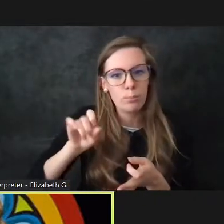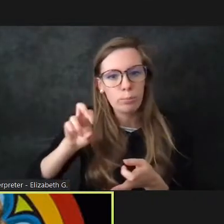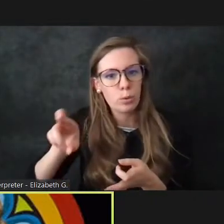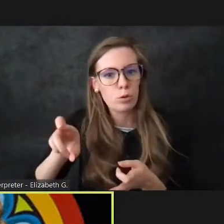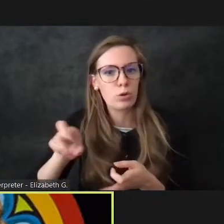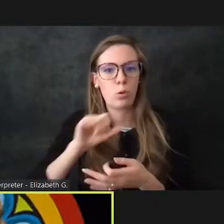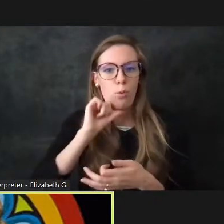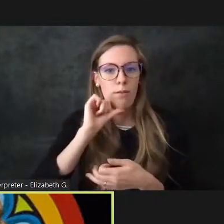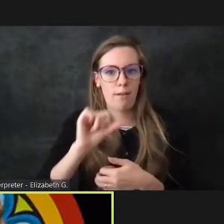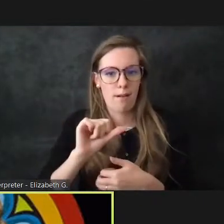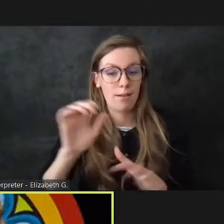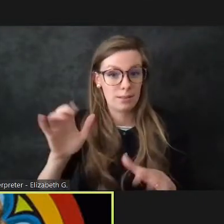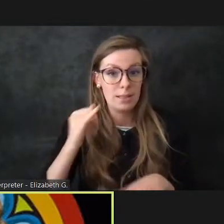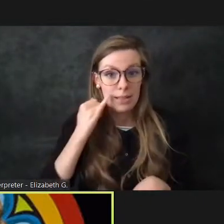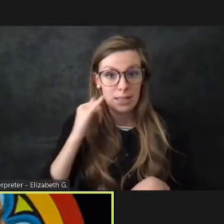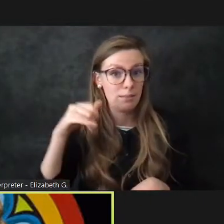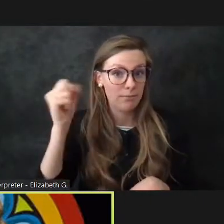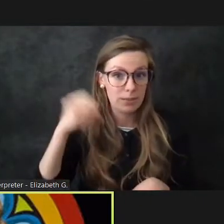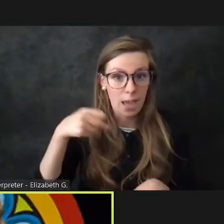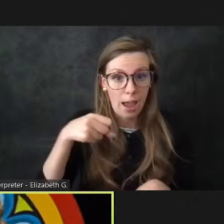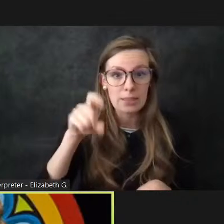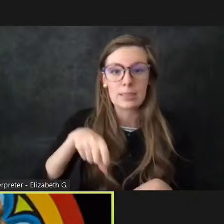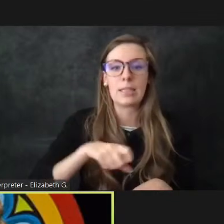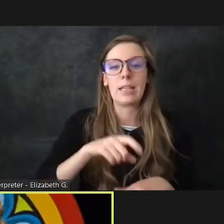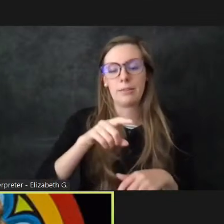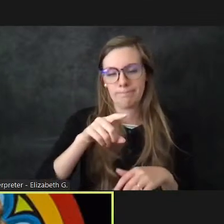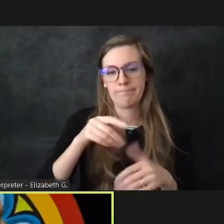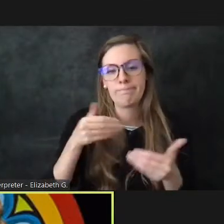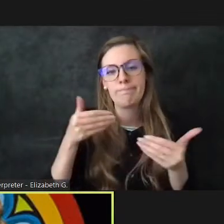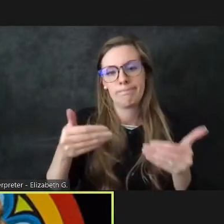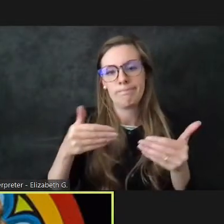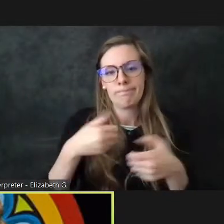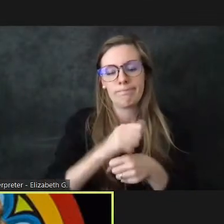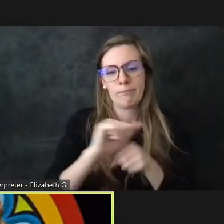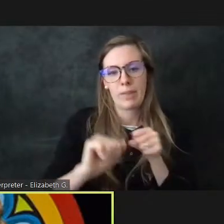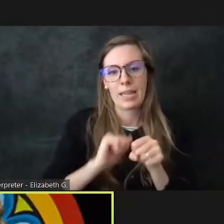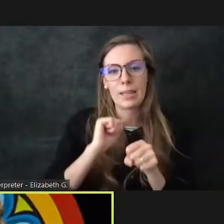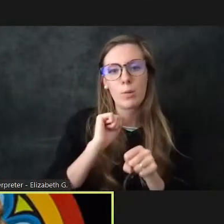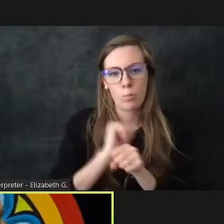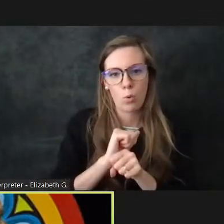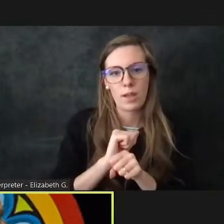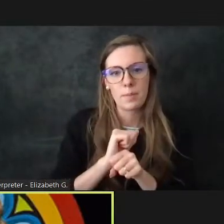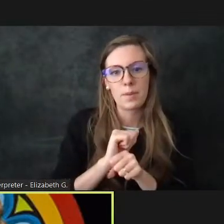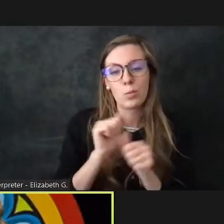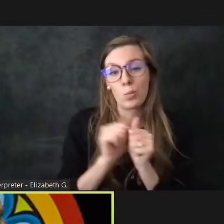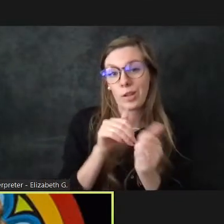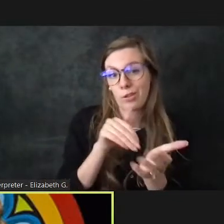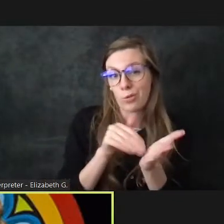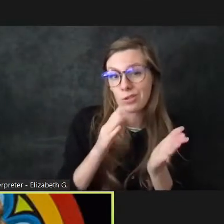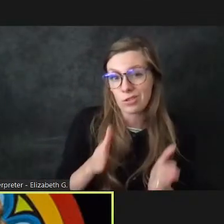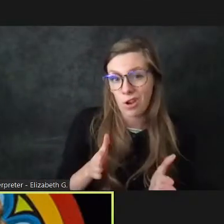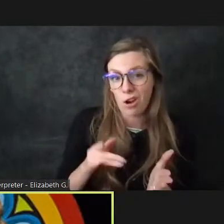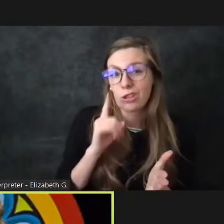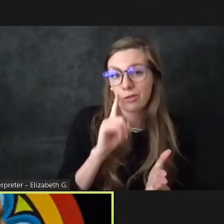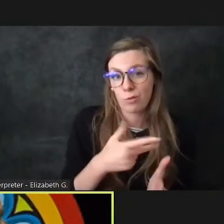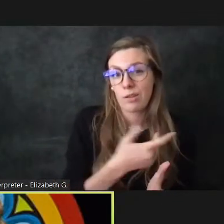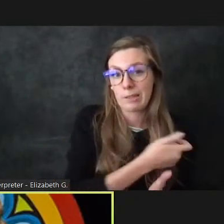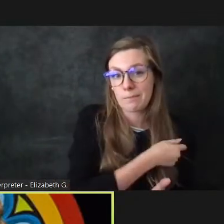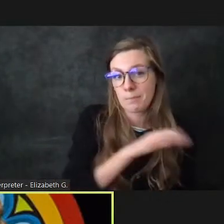And if it is so then make the arrangement with your doctor to get the booster shot.